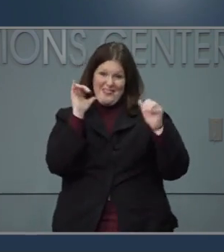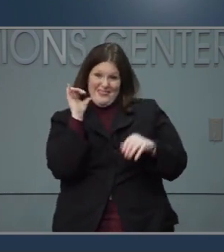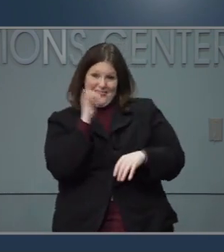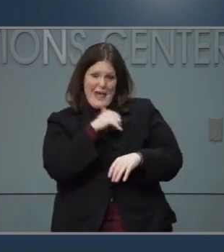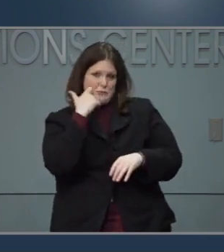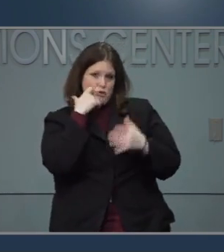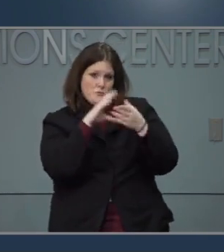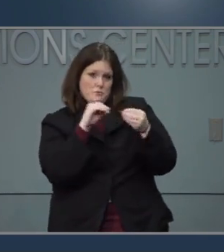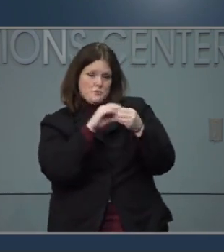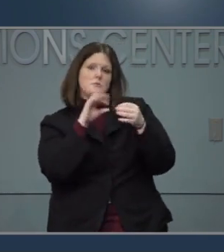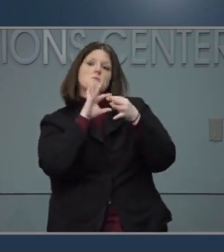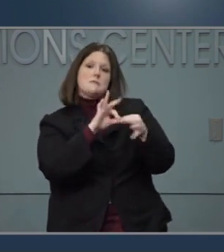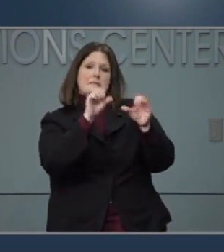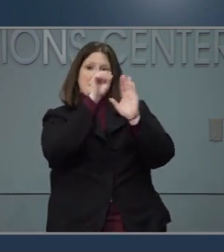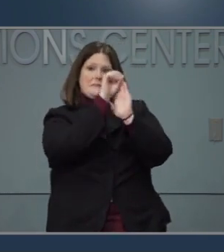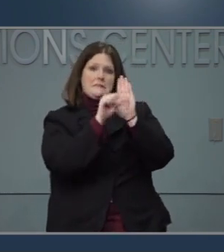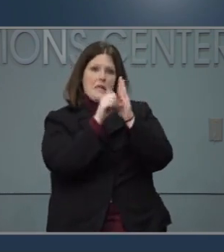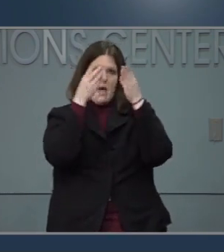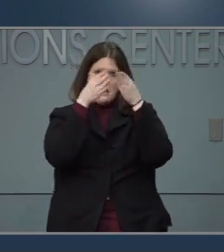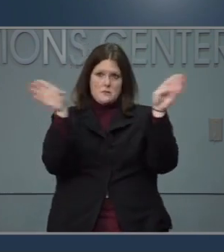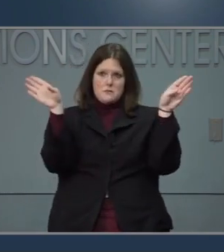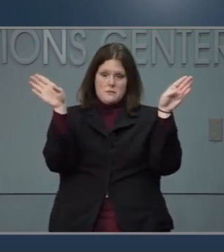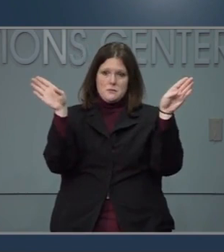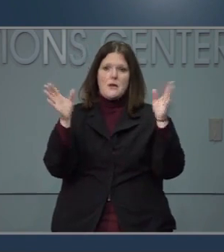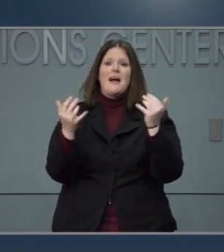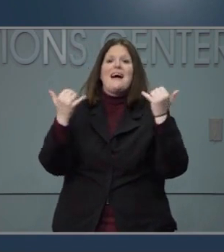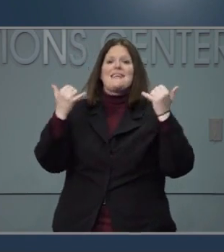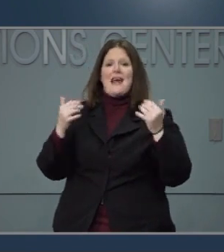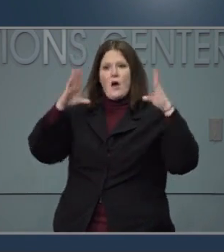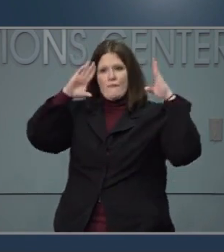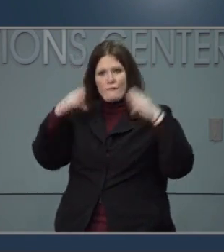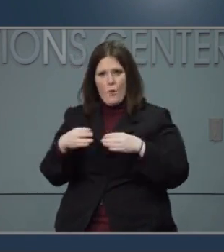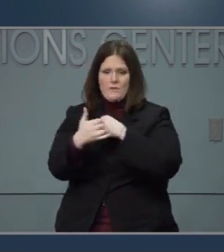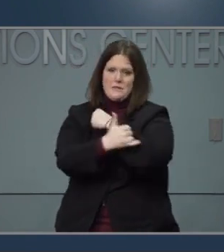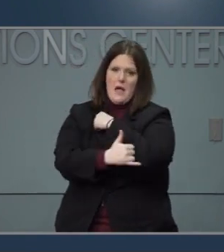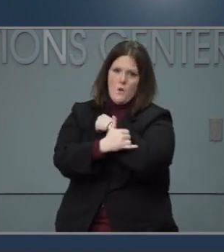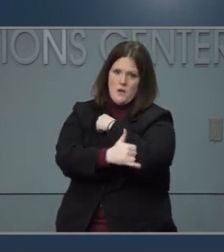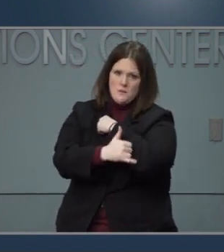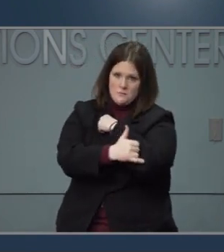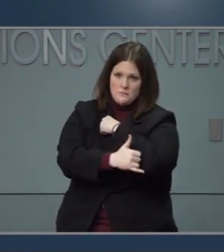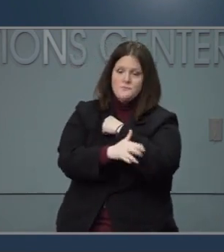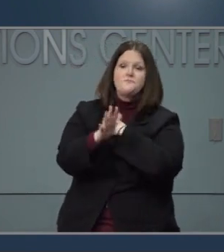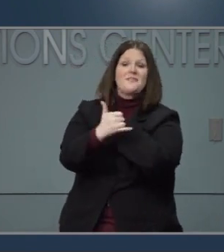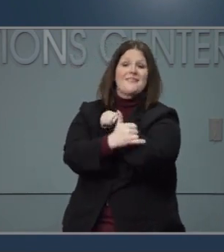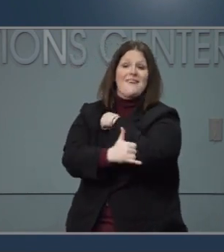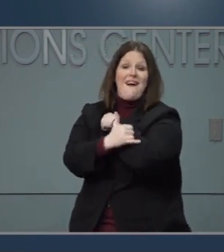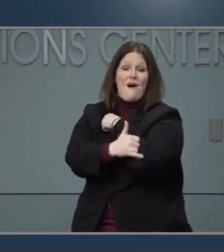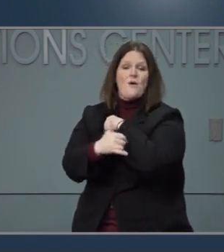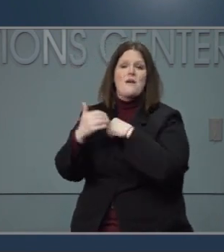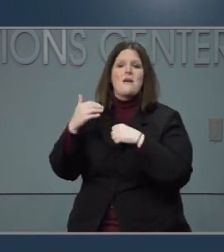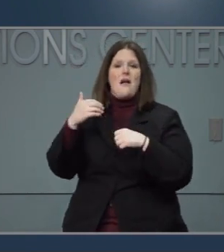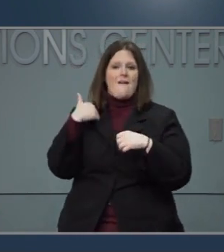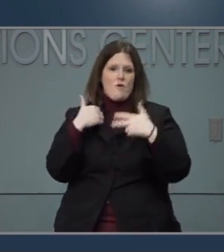NOW THAT WE HAVE TAKEN A LOOK AT OUR STATEWIDE METRICS, LET'S SEE WHAT IS HAPPENING IN OUR COUNTIES.